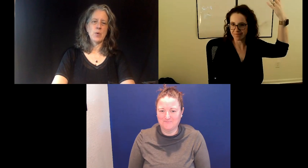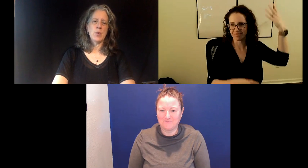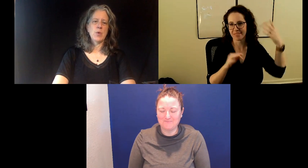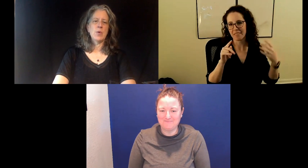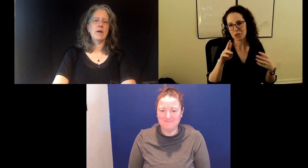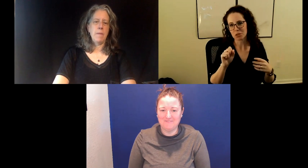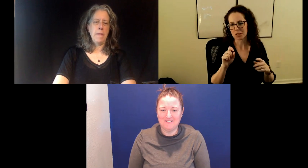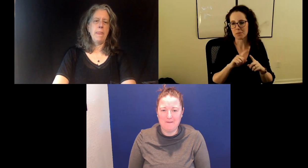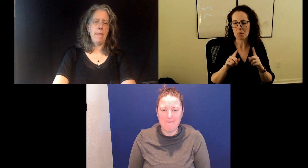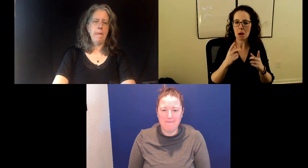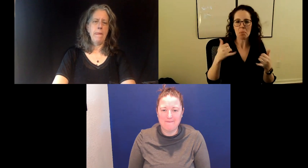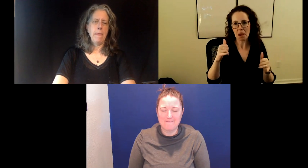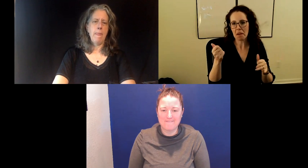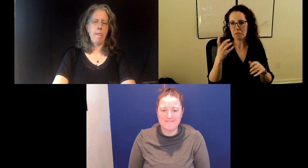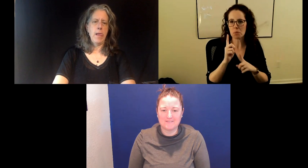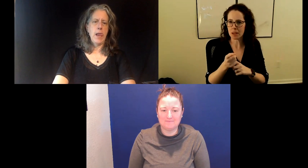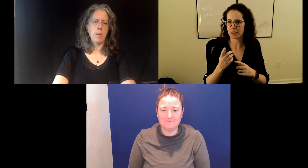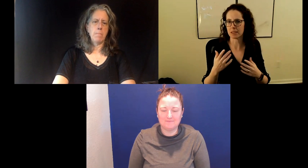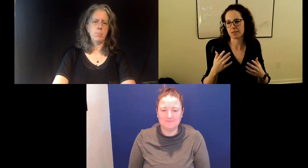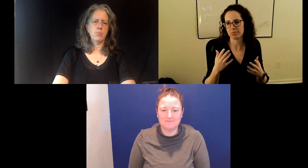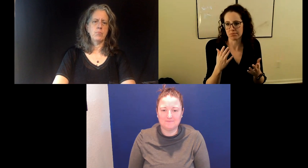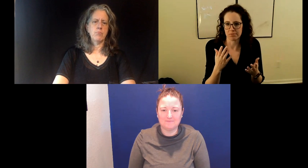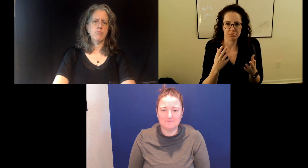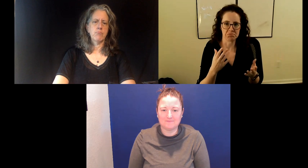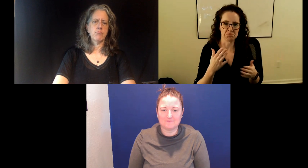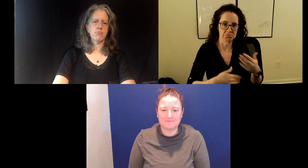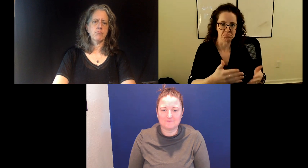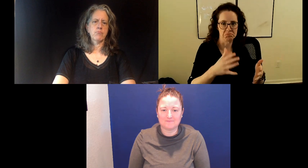you can just take a few minutes to play around with now they have so many features but you know